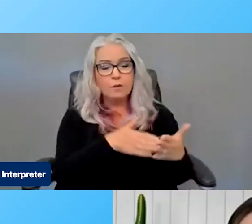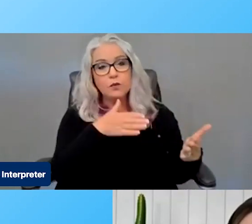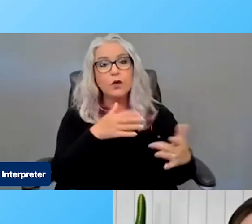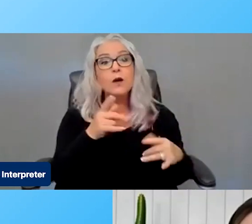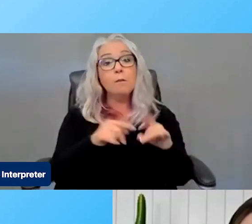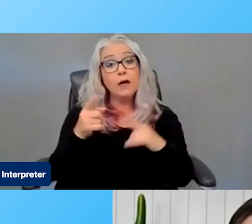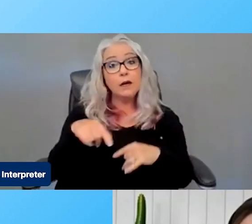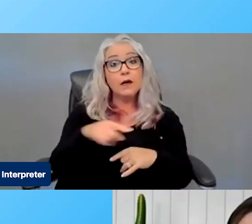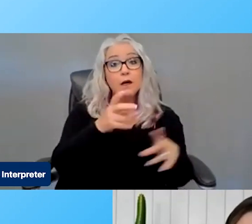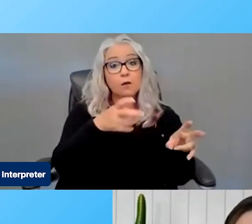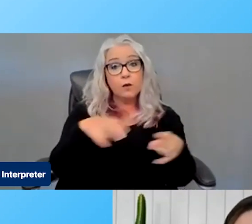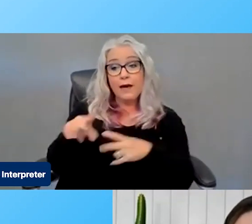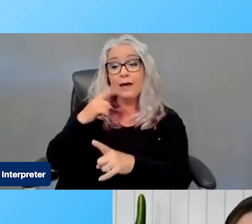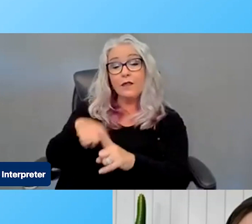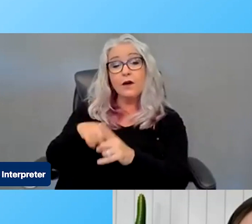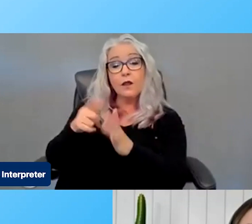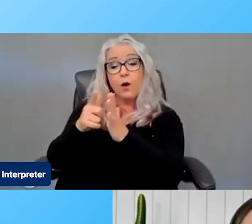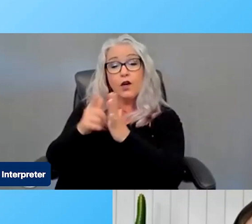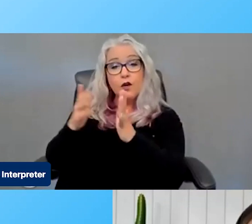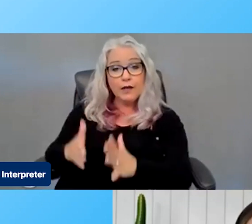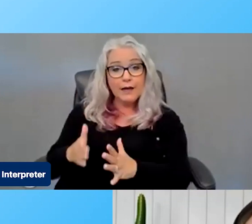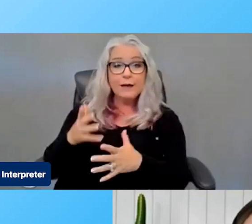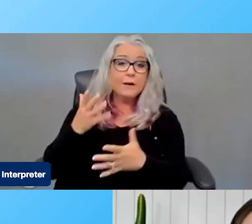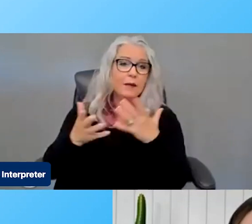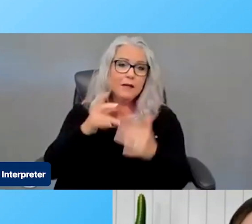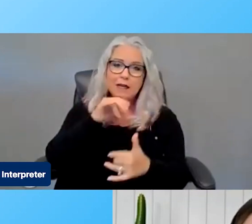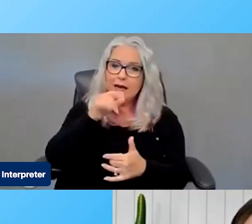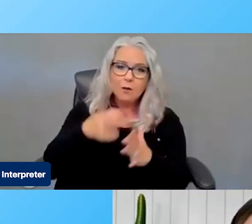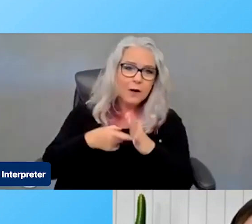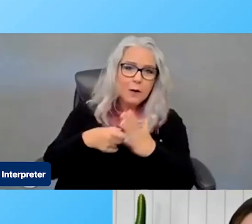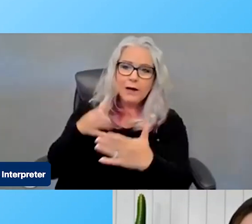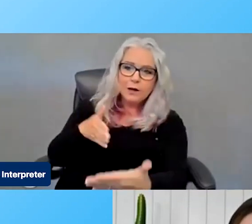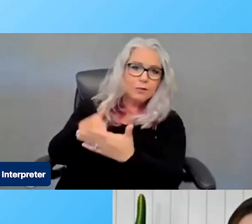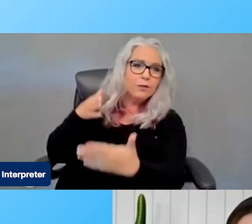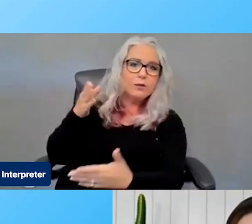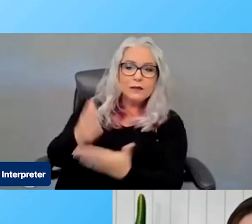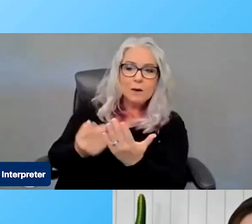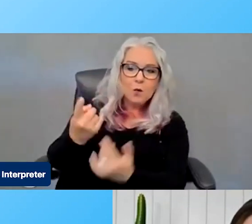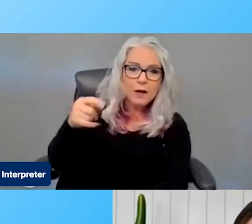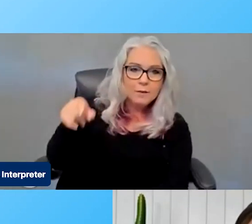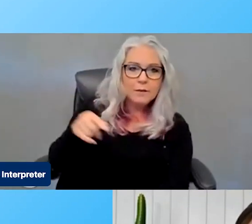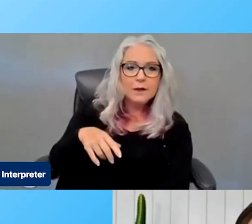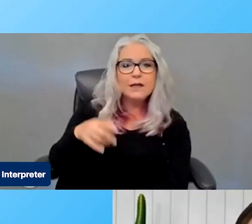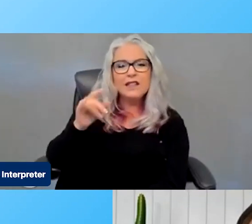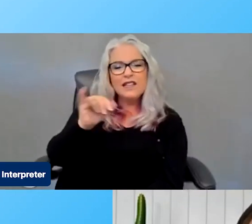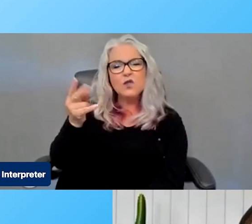take that does not require suing somebody as June alluded to.